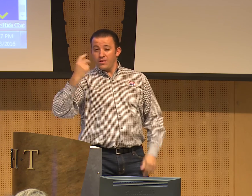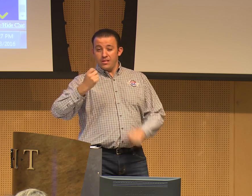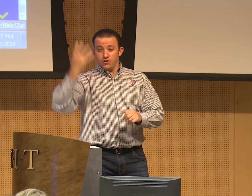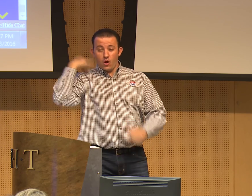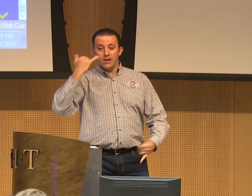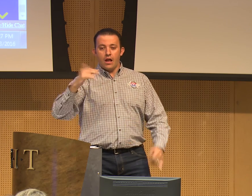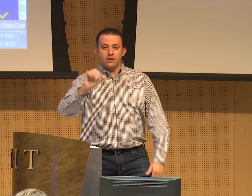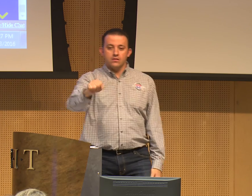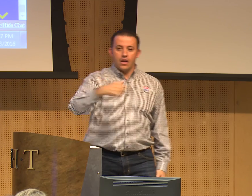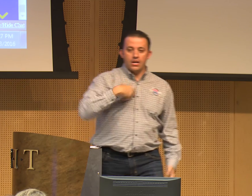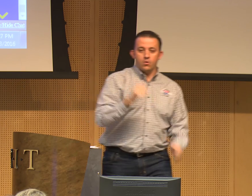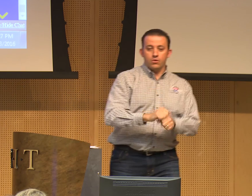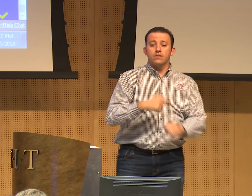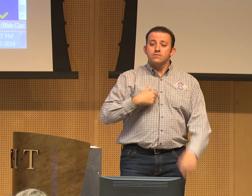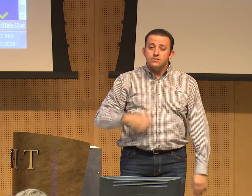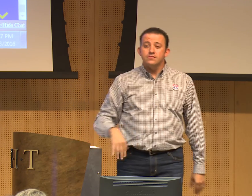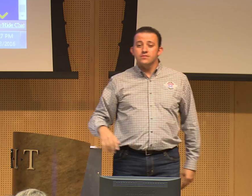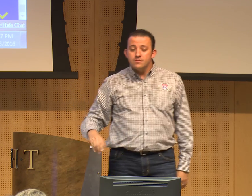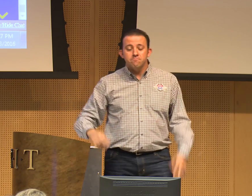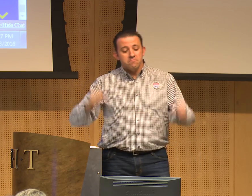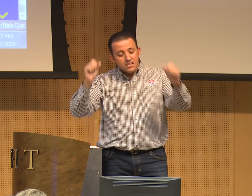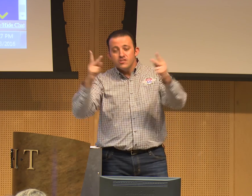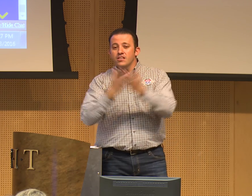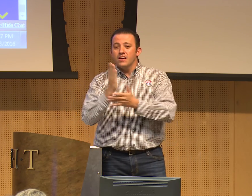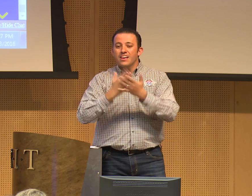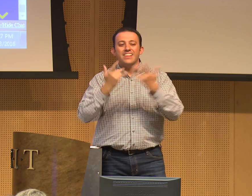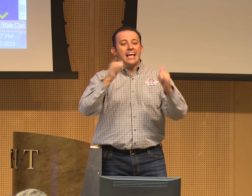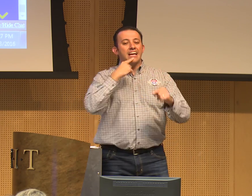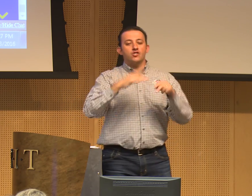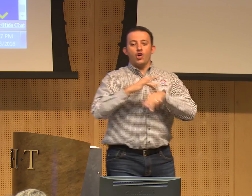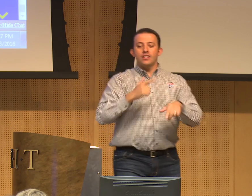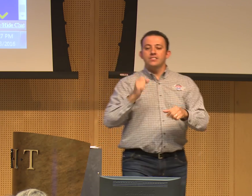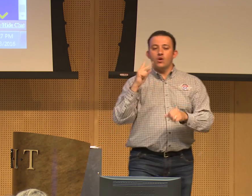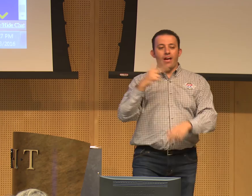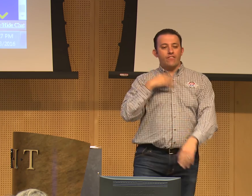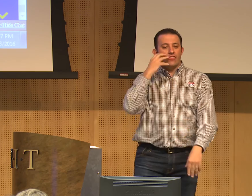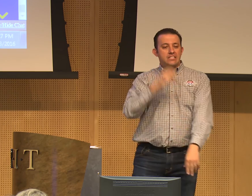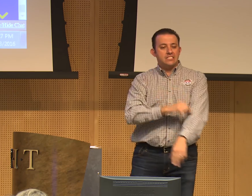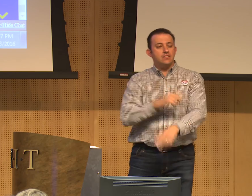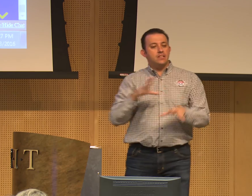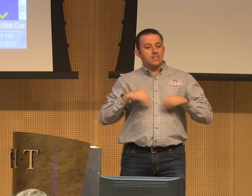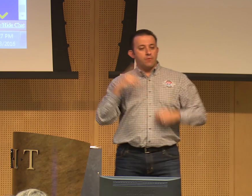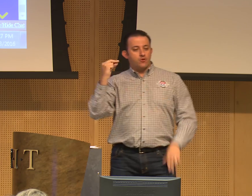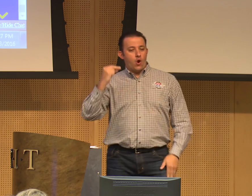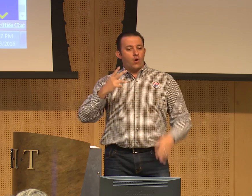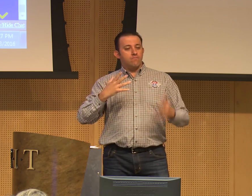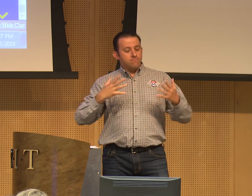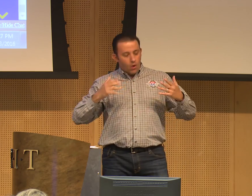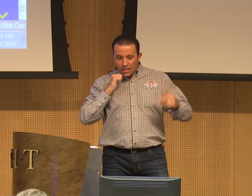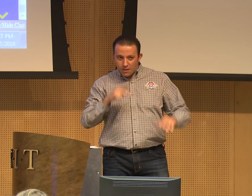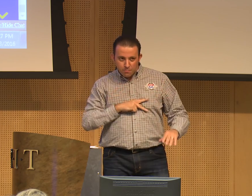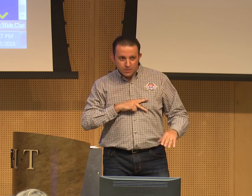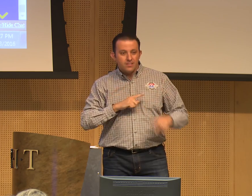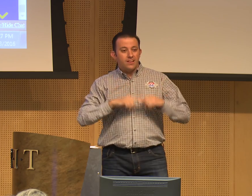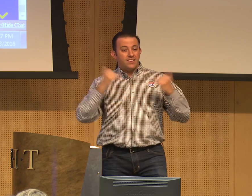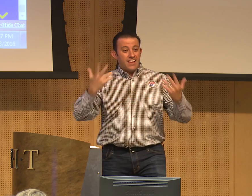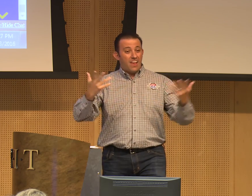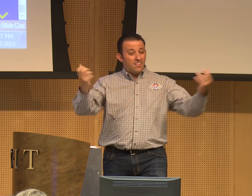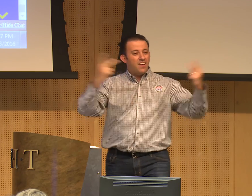You know, who used to tell me "no" is now telling me "yes." That's the turnaround, right? You had to have the fortitude to not take things personally